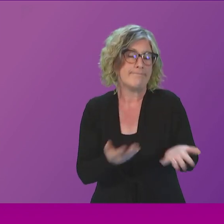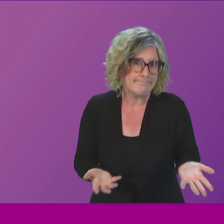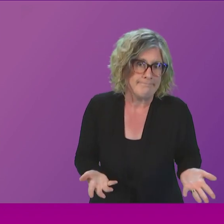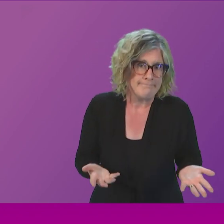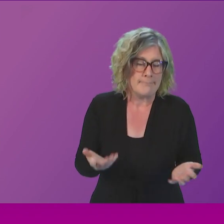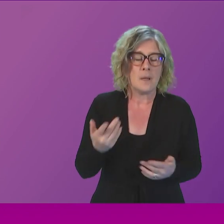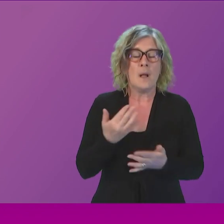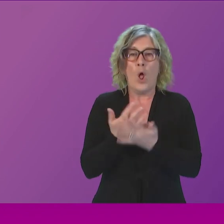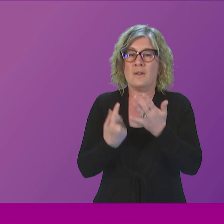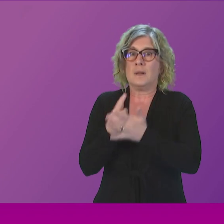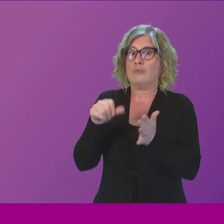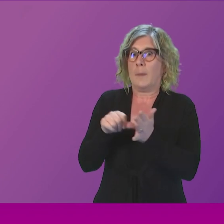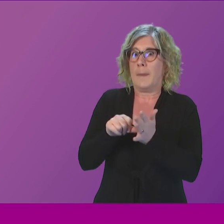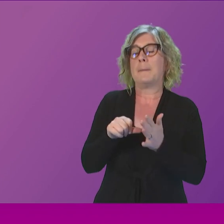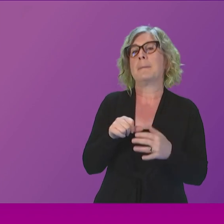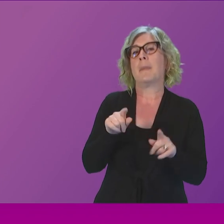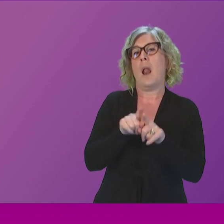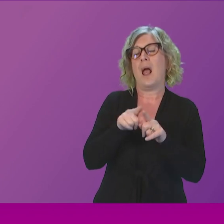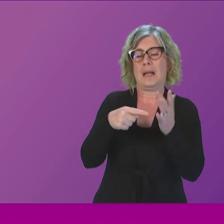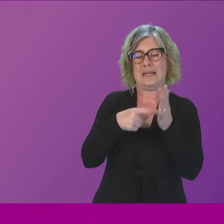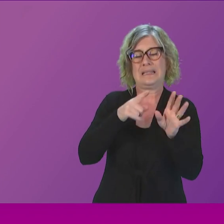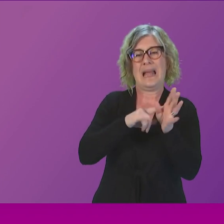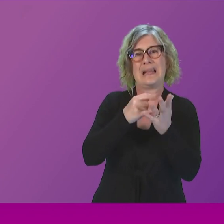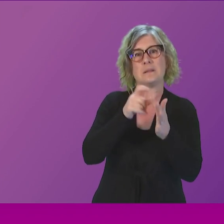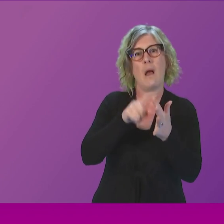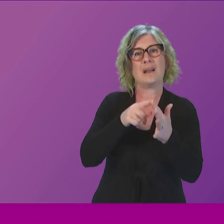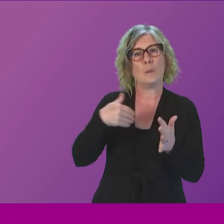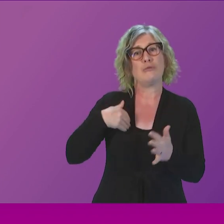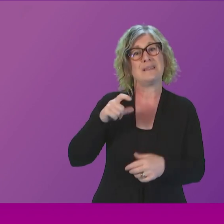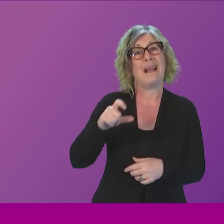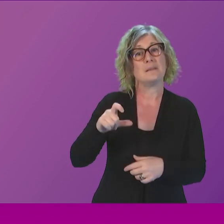example, around NHS Tayside breast cancer service—we know that there is still work to do.